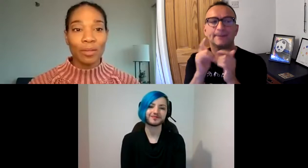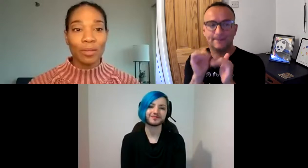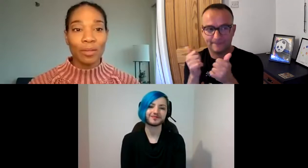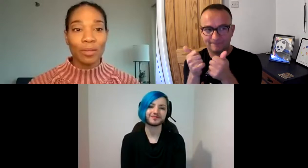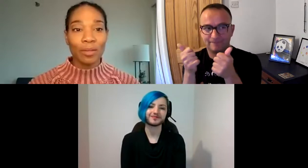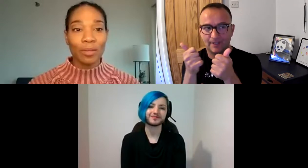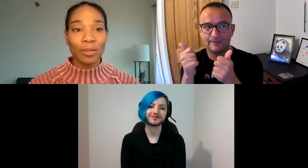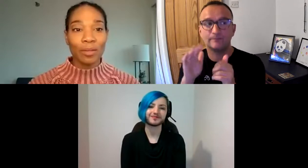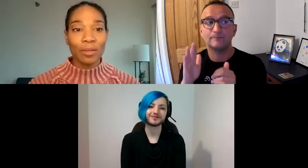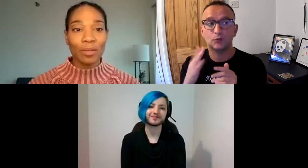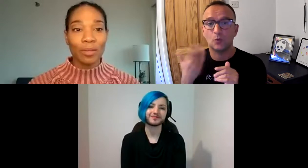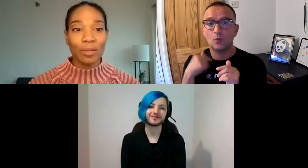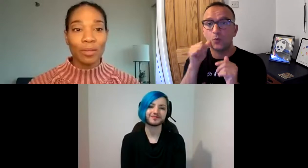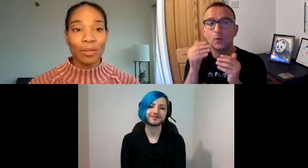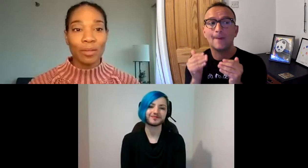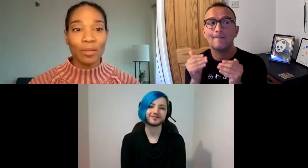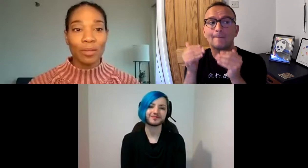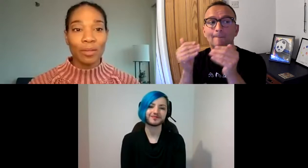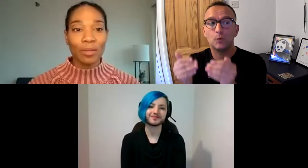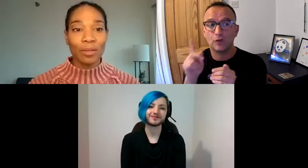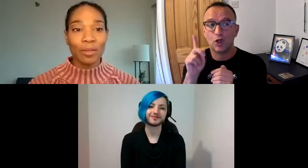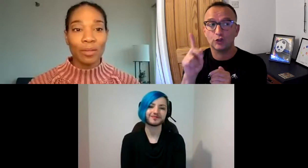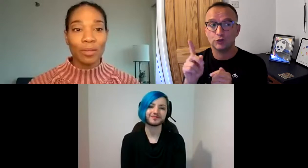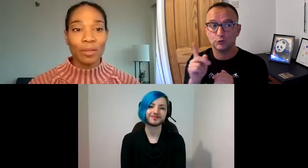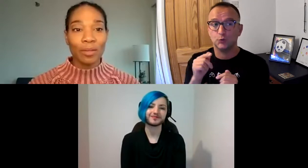have this type of inclusivity and representation of all